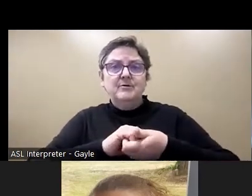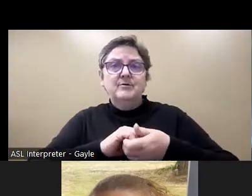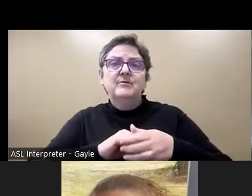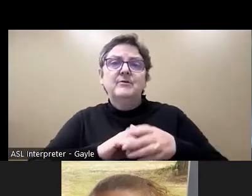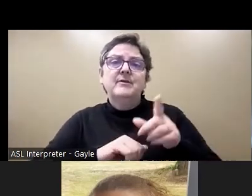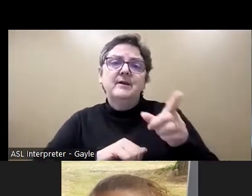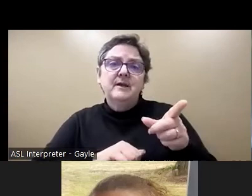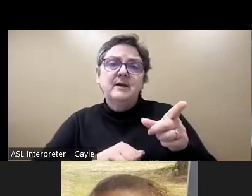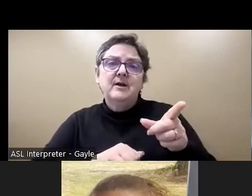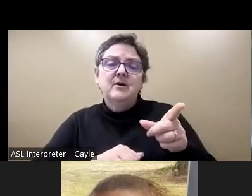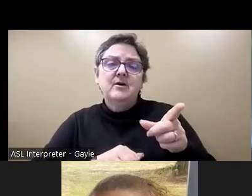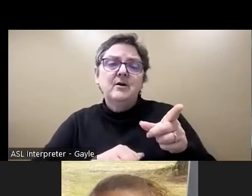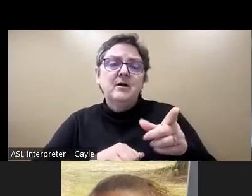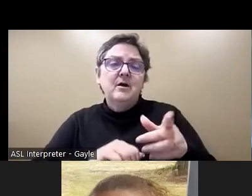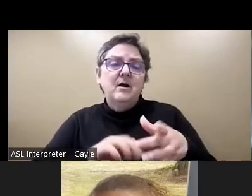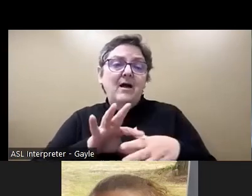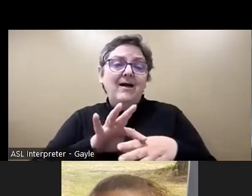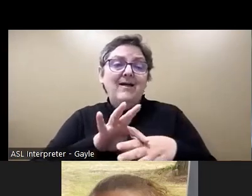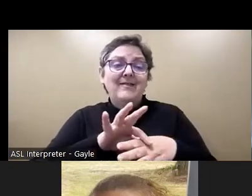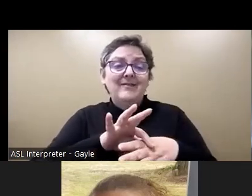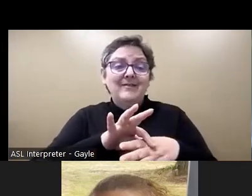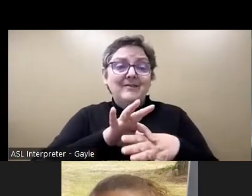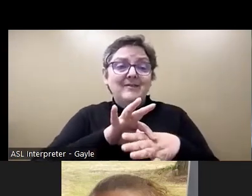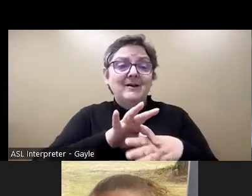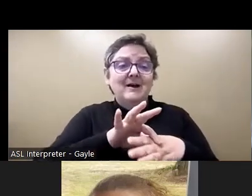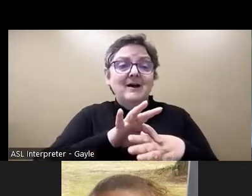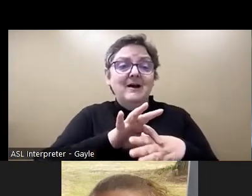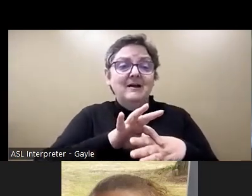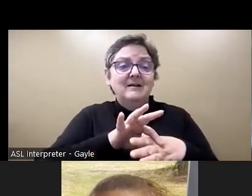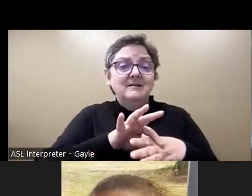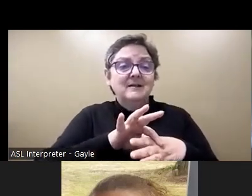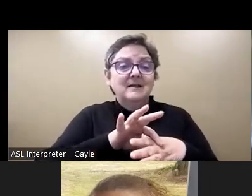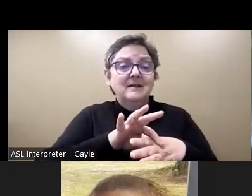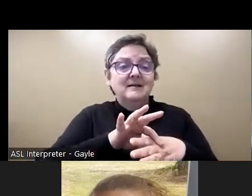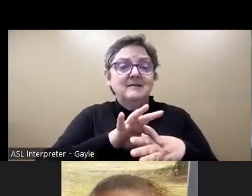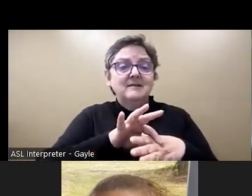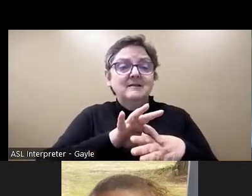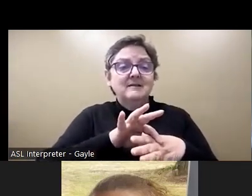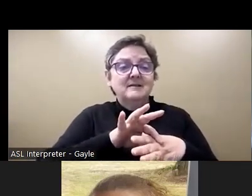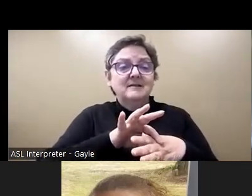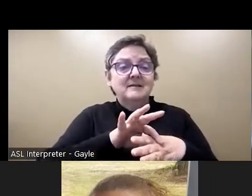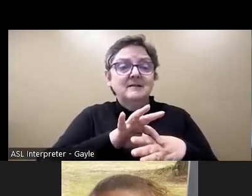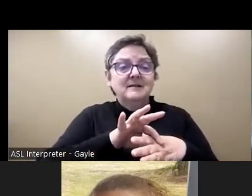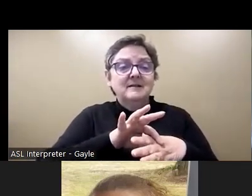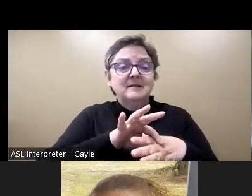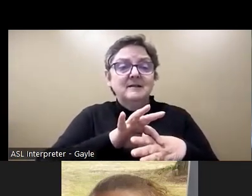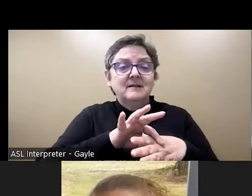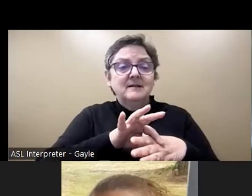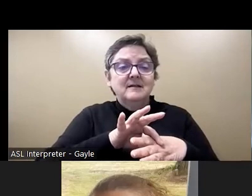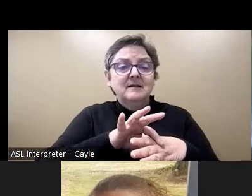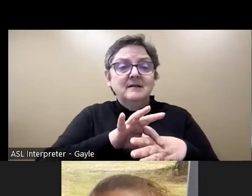the content that we're producing is available on google library on the website, and anybody can access it connection,